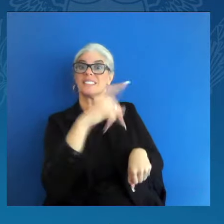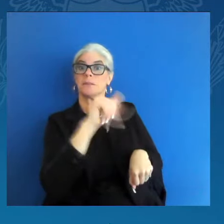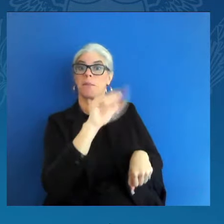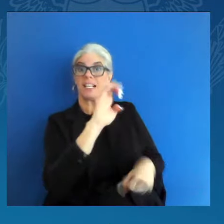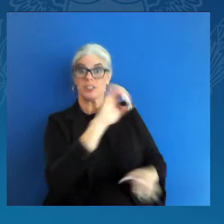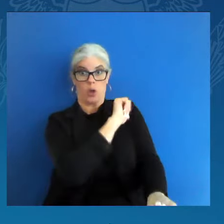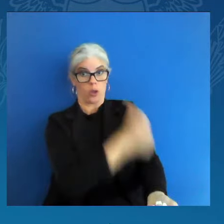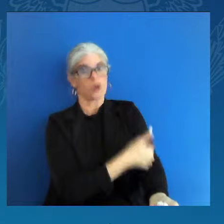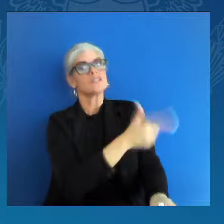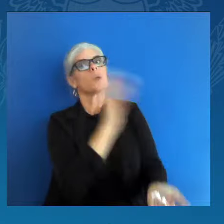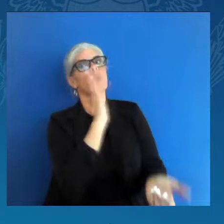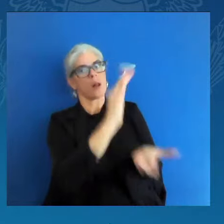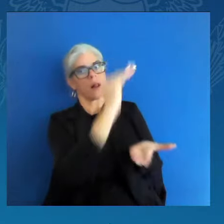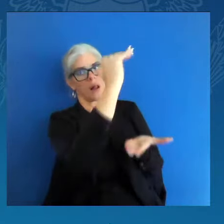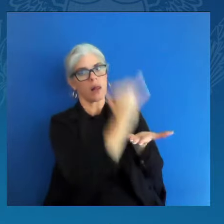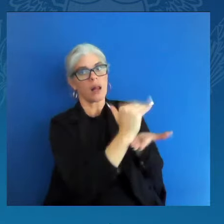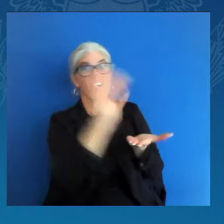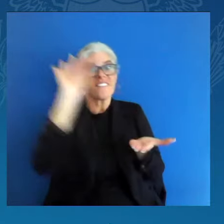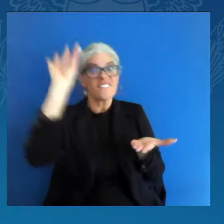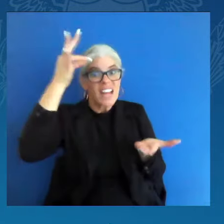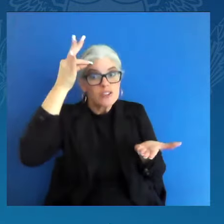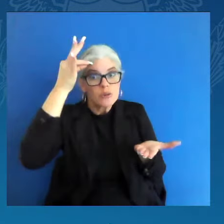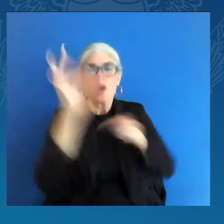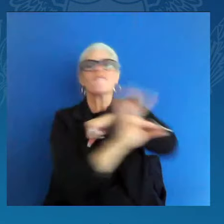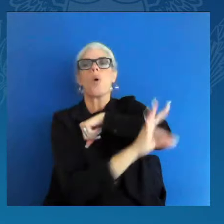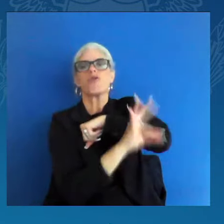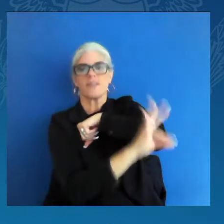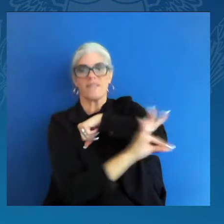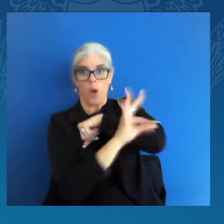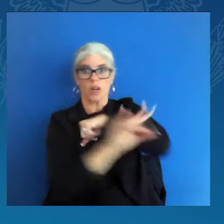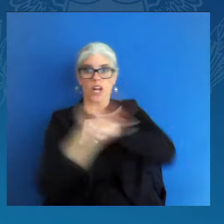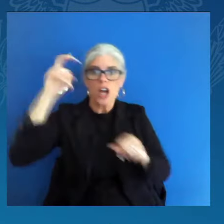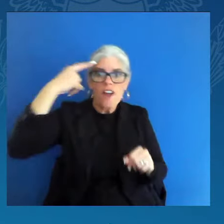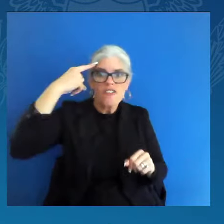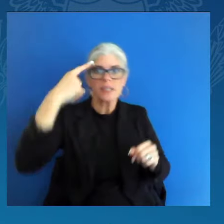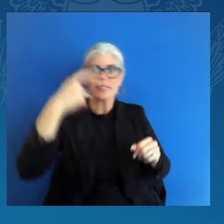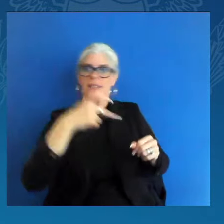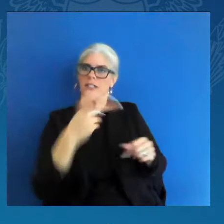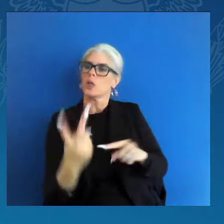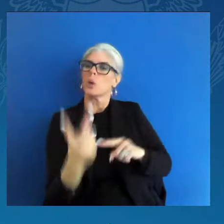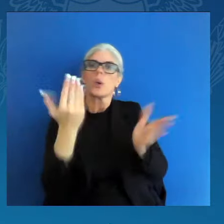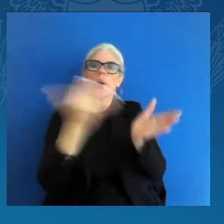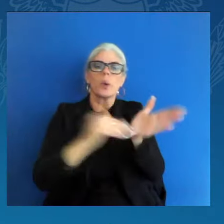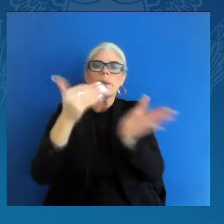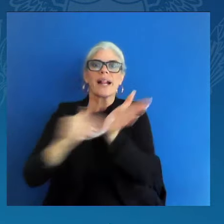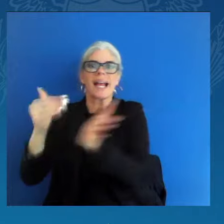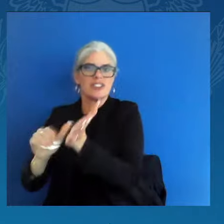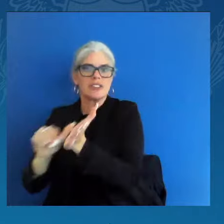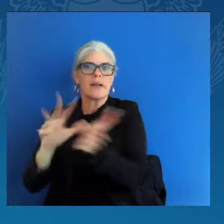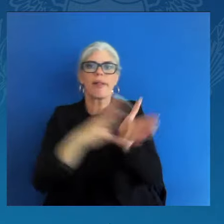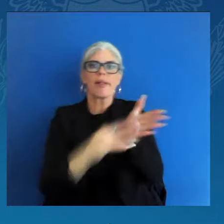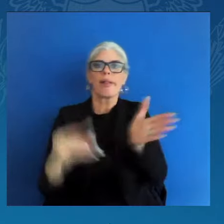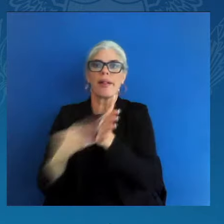of a single U.S. space operation conducted from another country simultaneously supports the growth of the U.S. launch industry